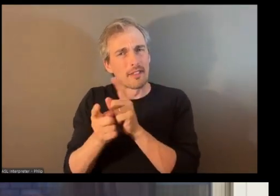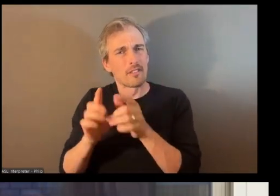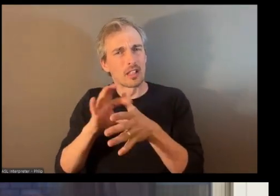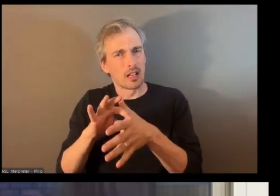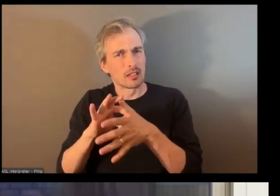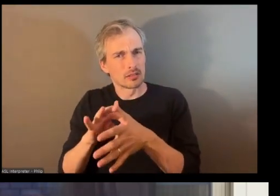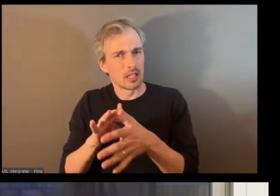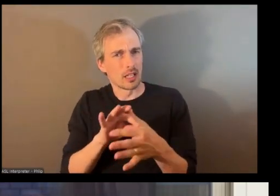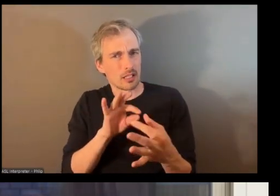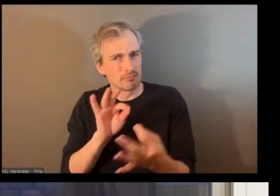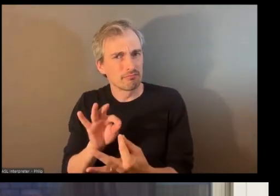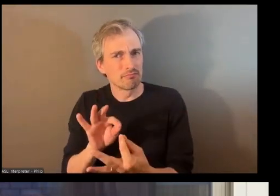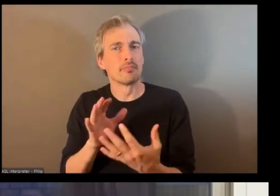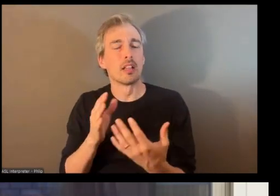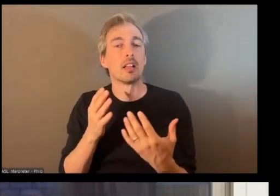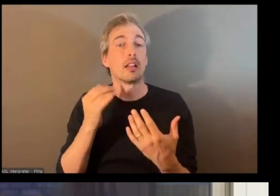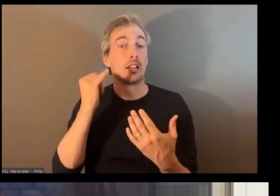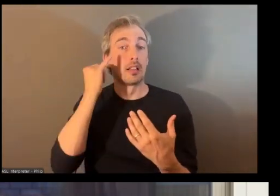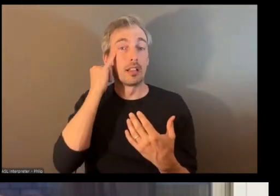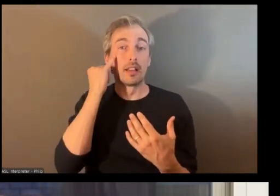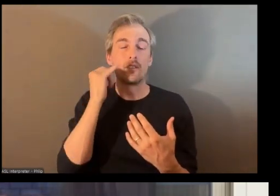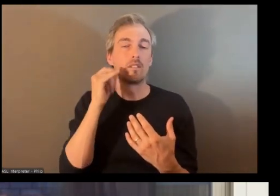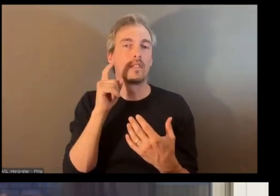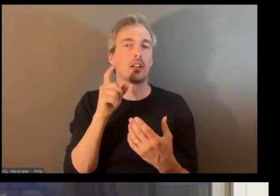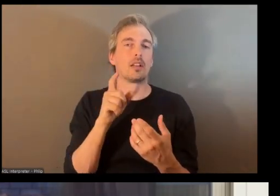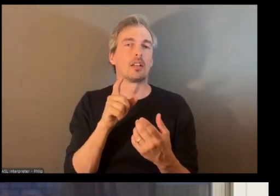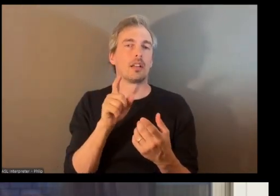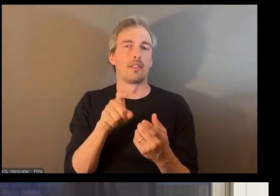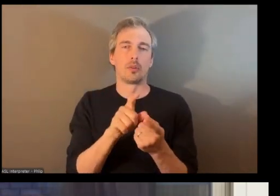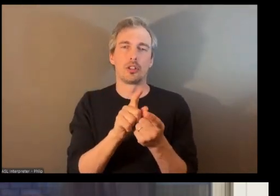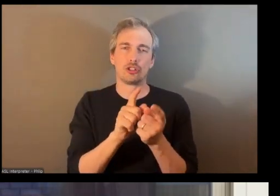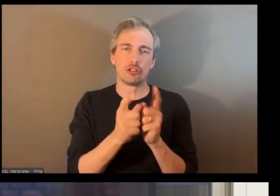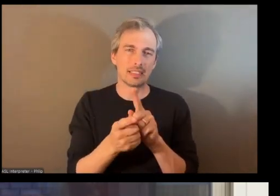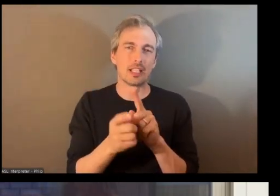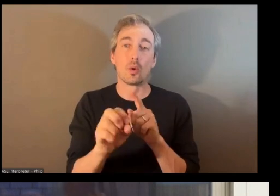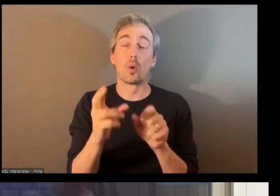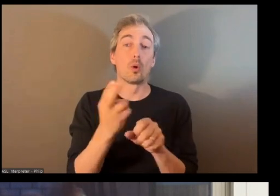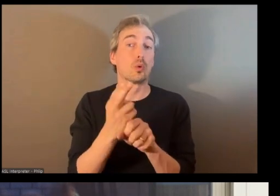step away, we need to ensure that the page doesn't lock them out.